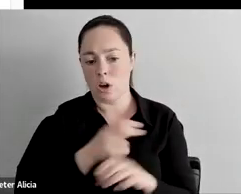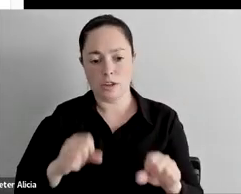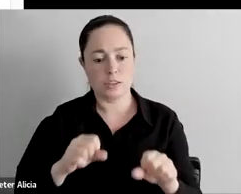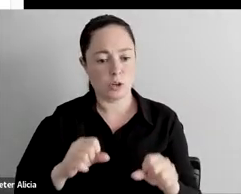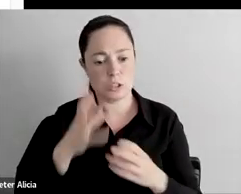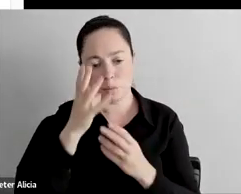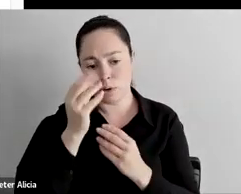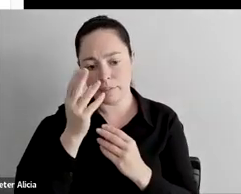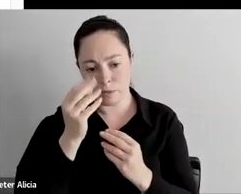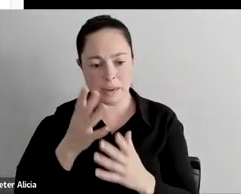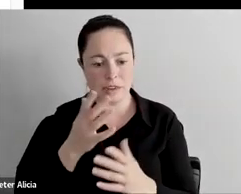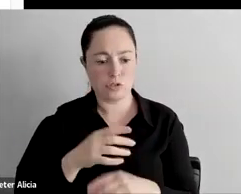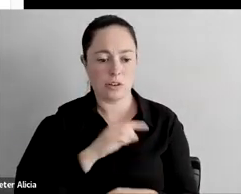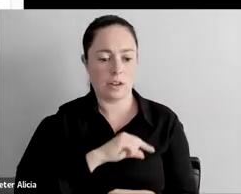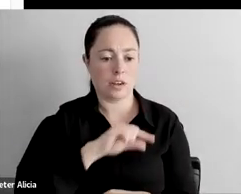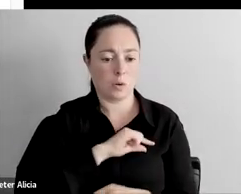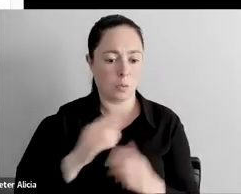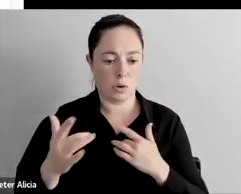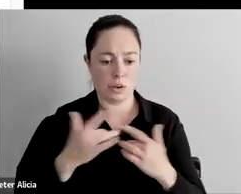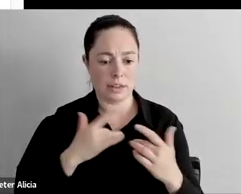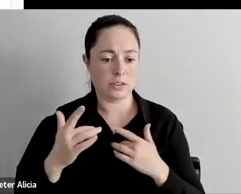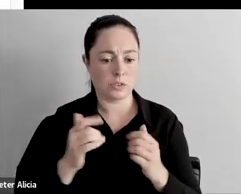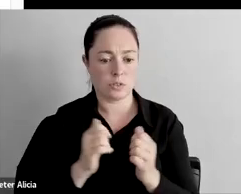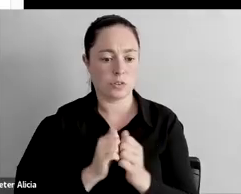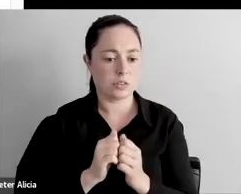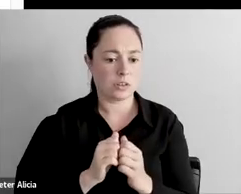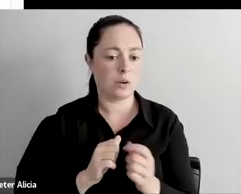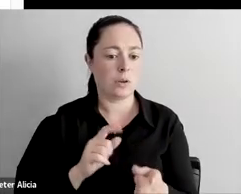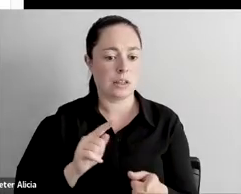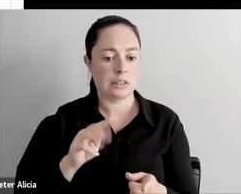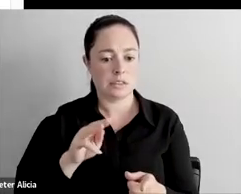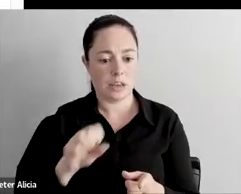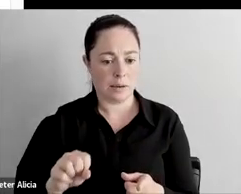data overall in TMSIS in 2021 due to missingness as